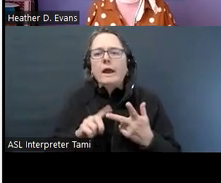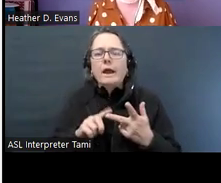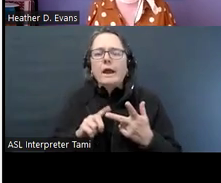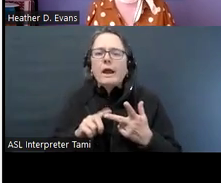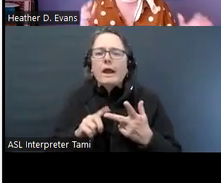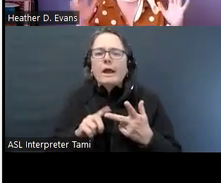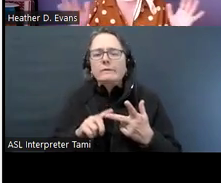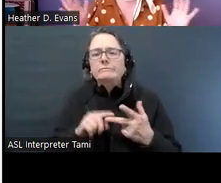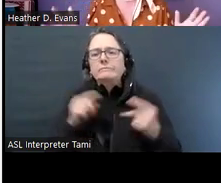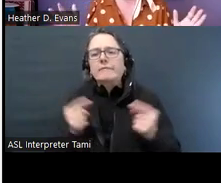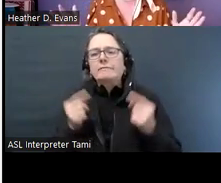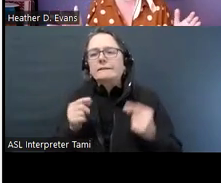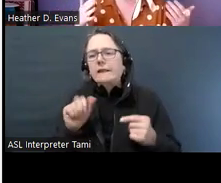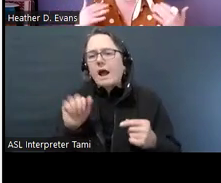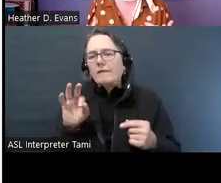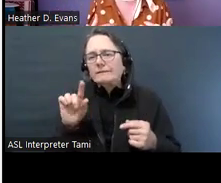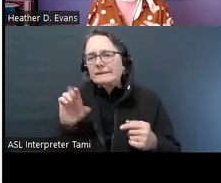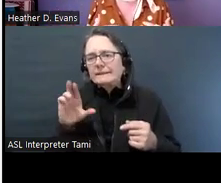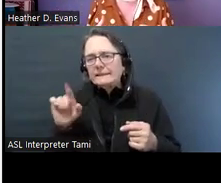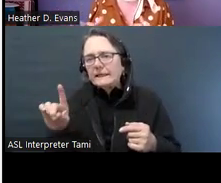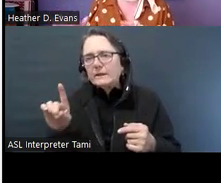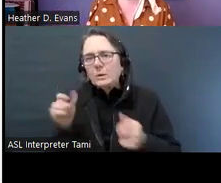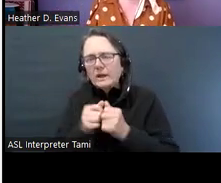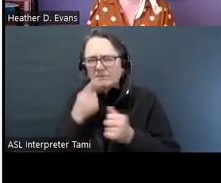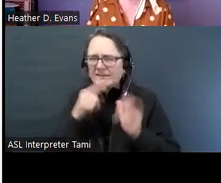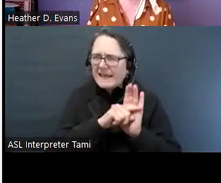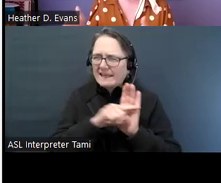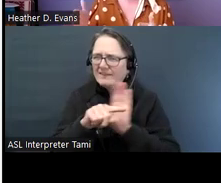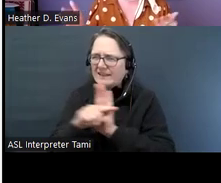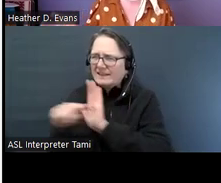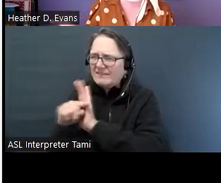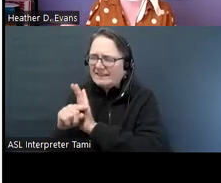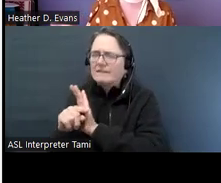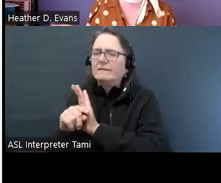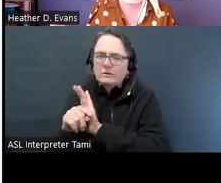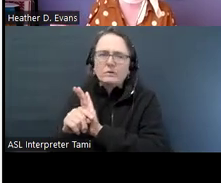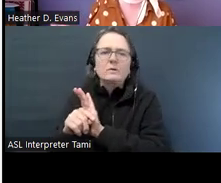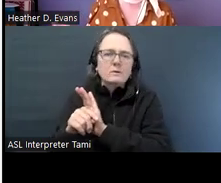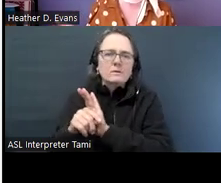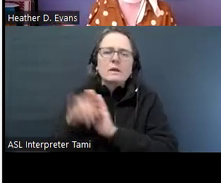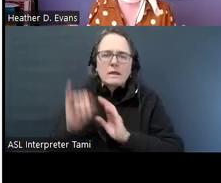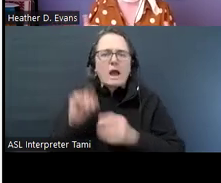In general, try to avoid language that minimizes or diminishes psychosocial disabilities.